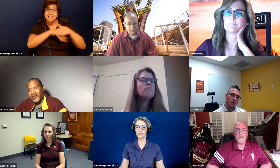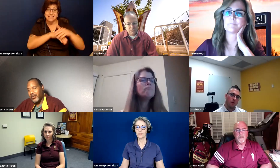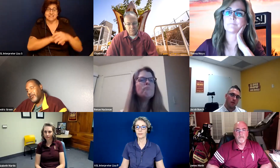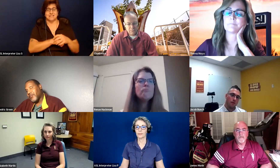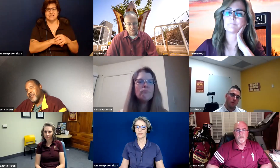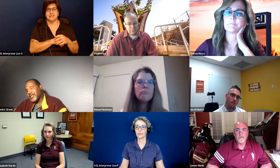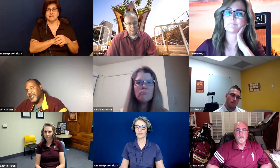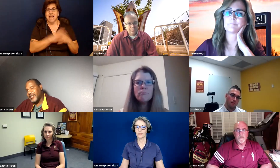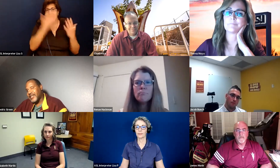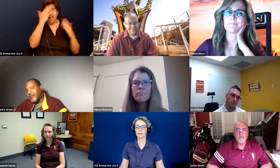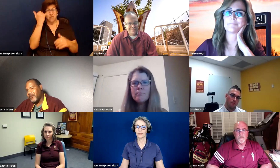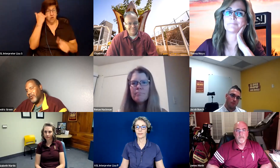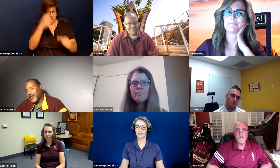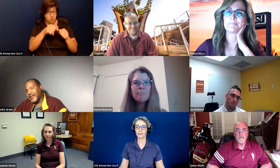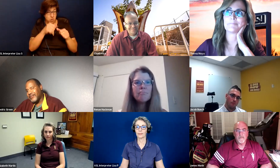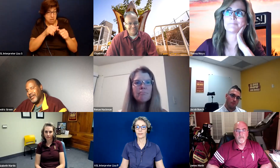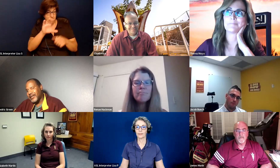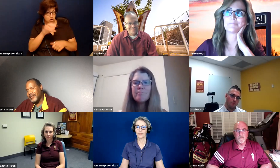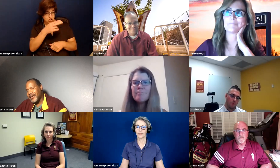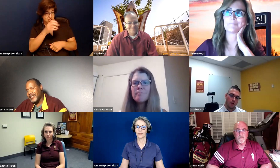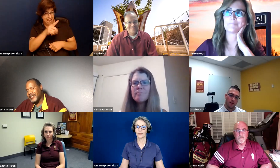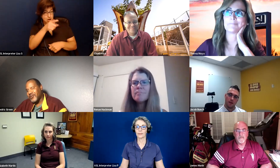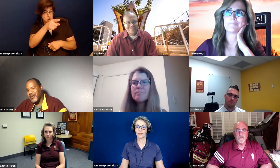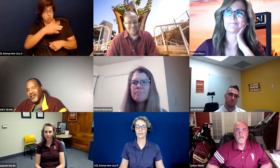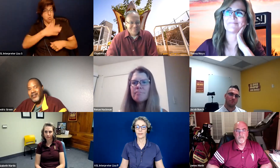I don't know if you remember this chat at the time you were my excess coordinator.